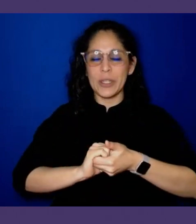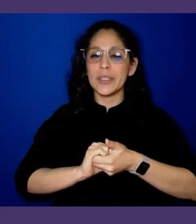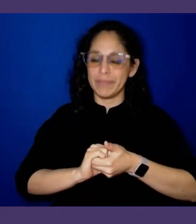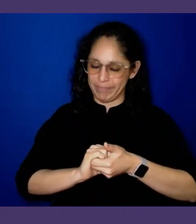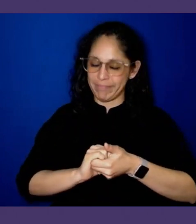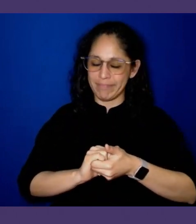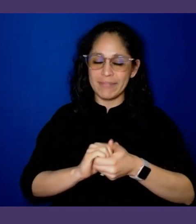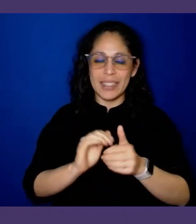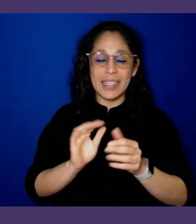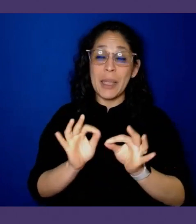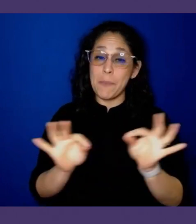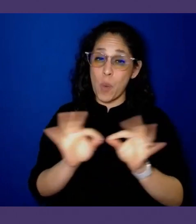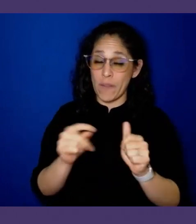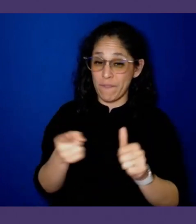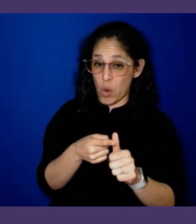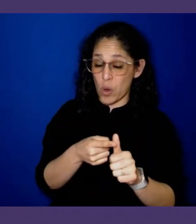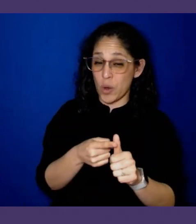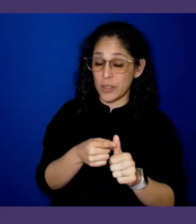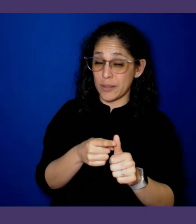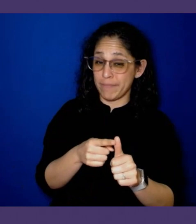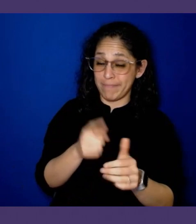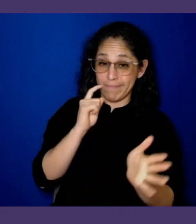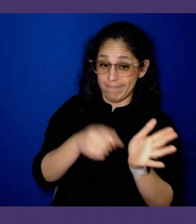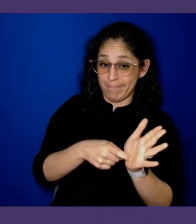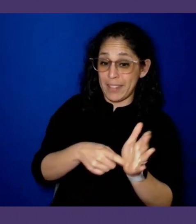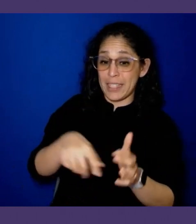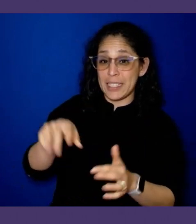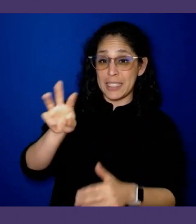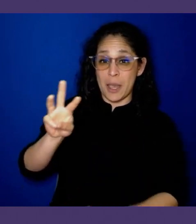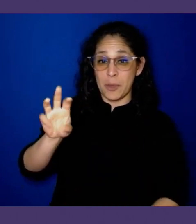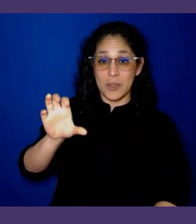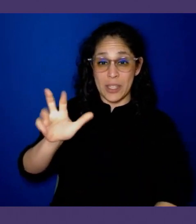W3C is an international organization.